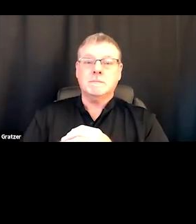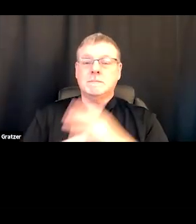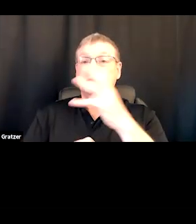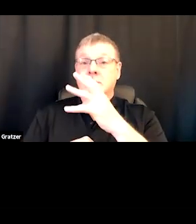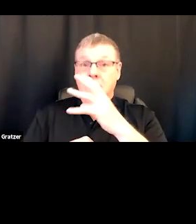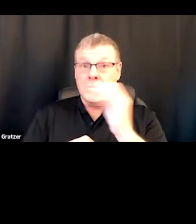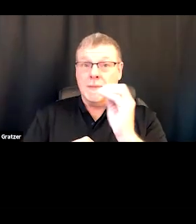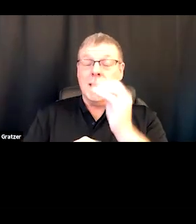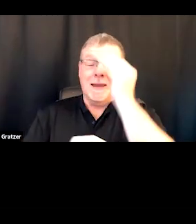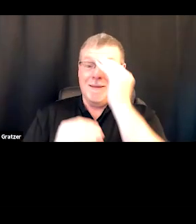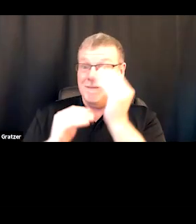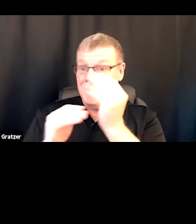the data does show that we do,